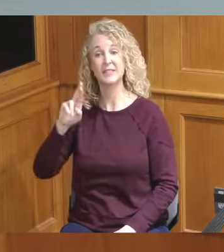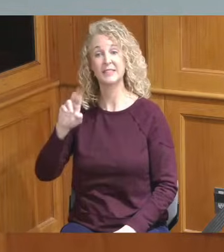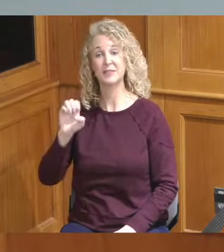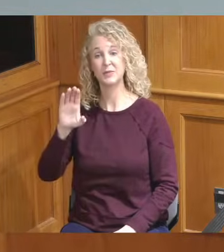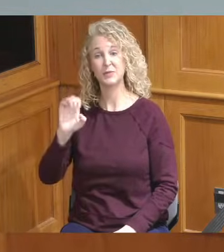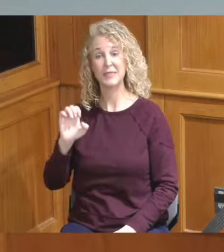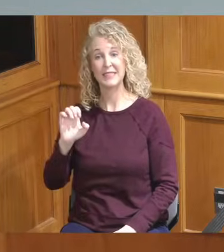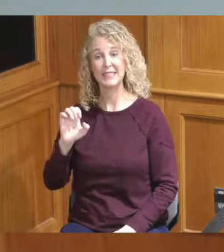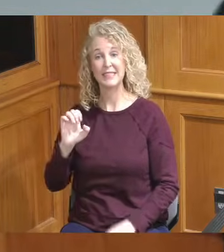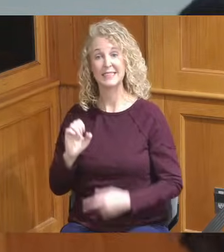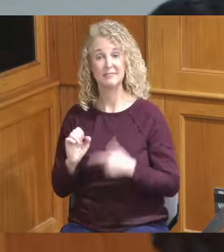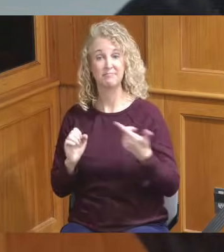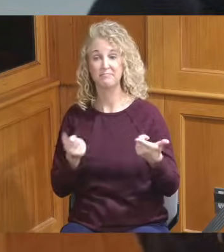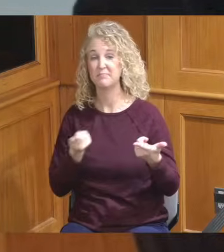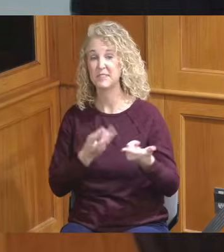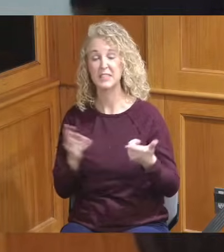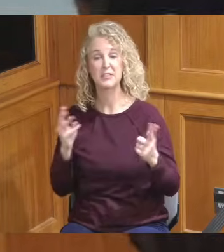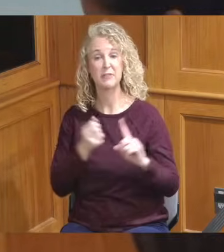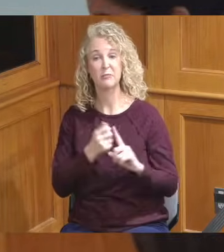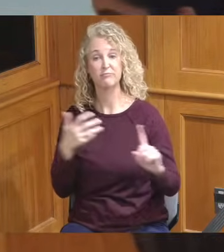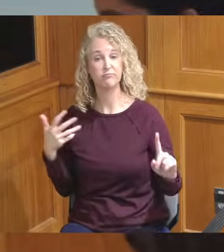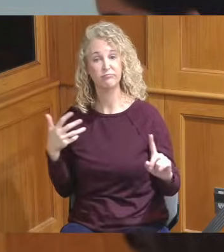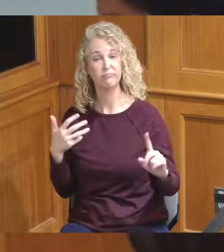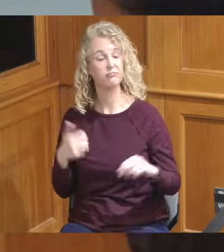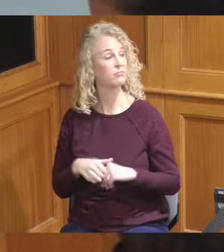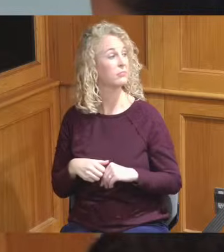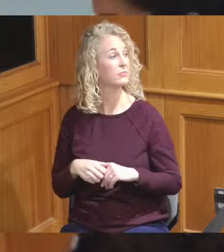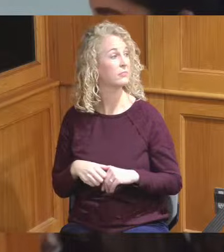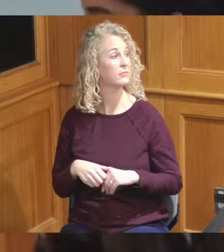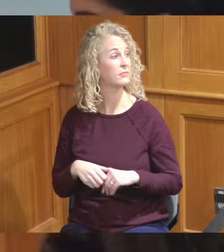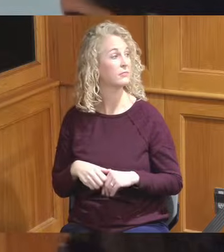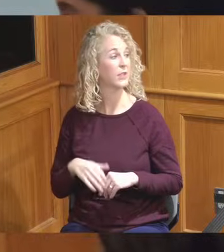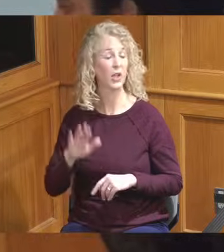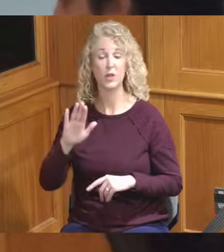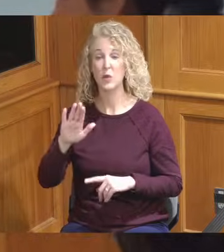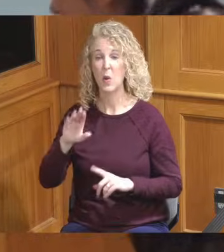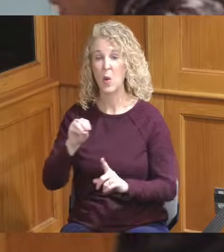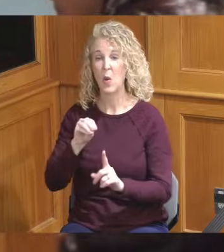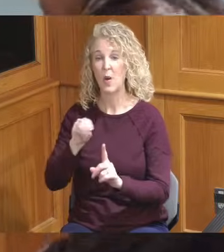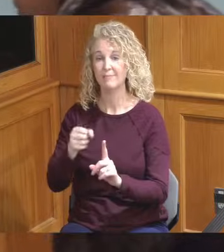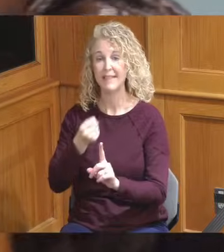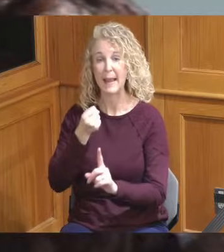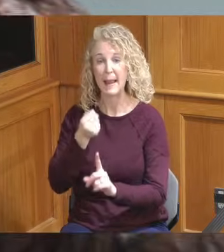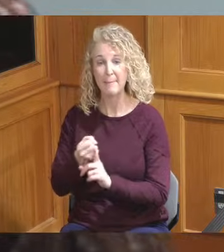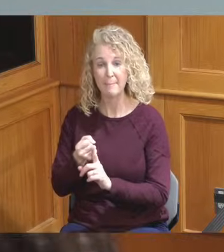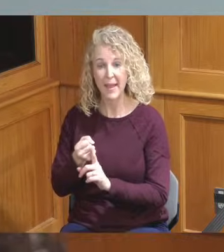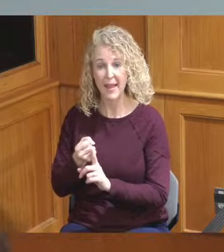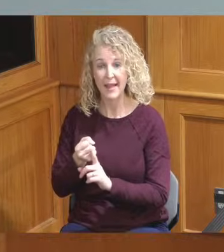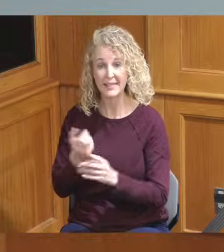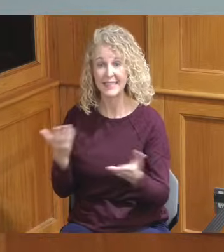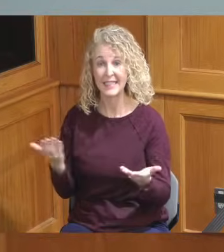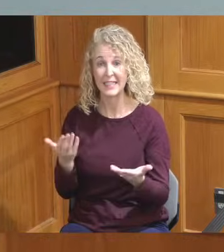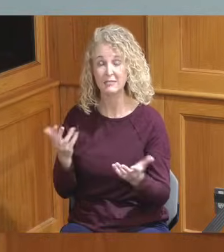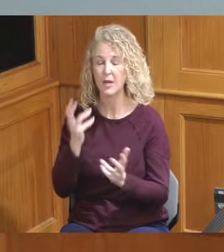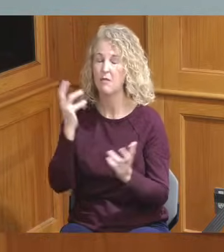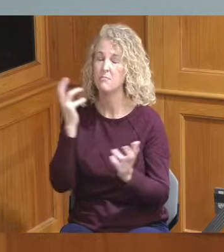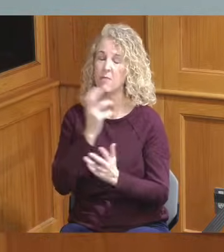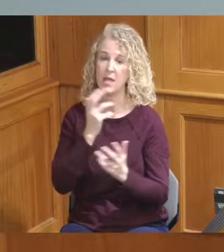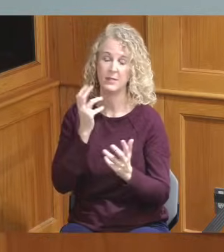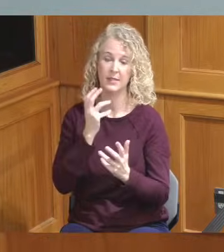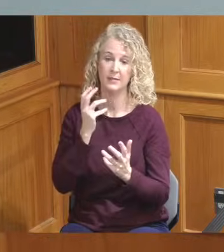just to say a couple words that your impact as as we know has been phenomenal and you continue